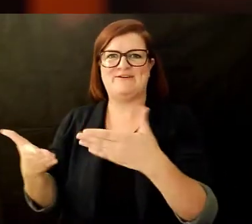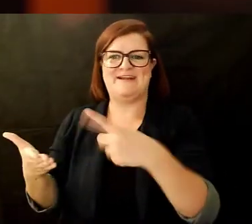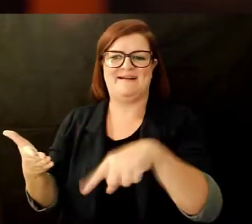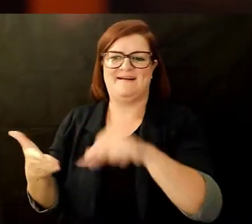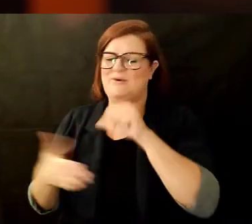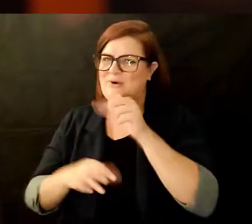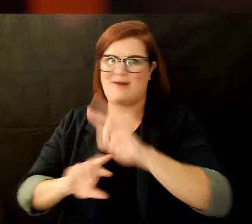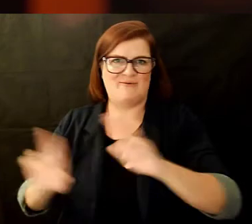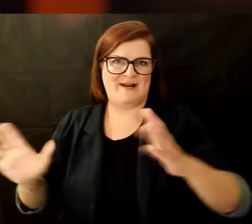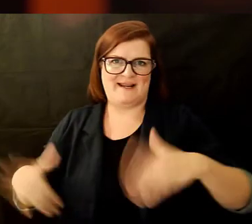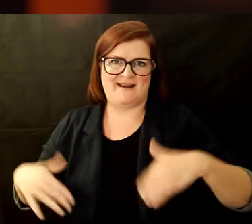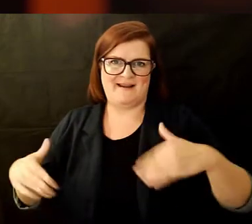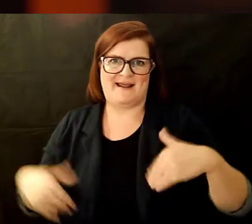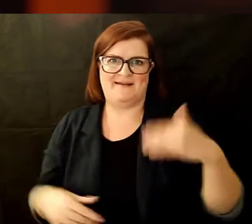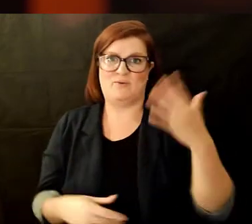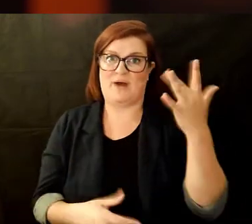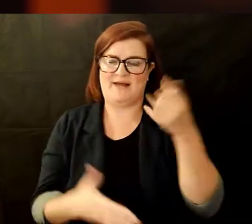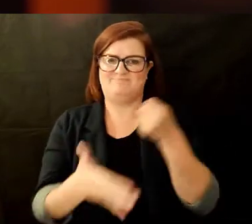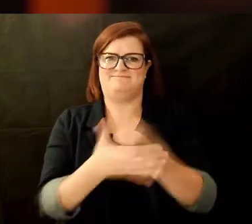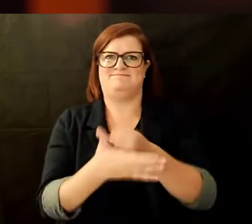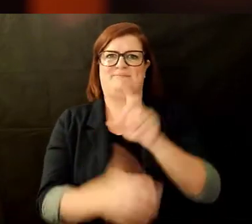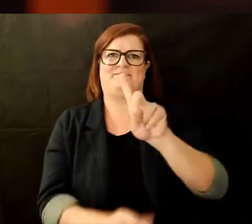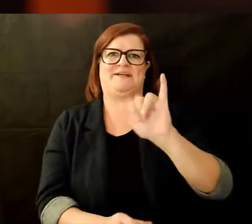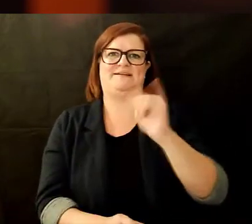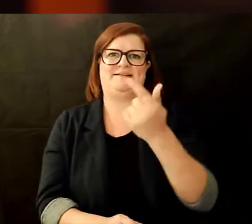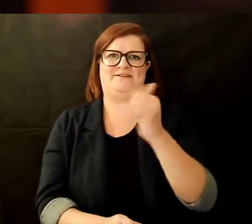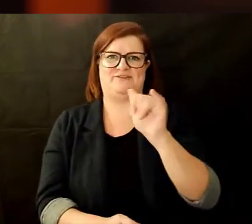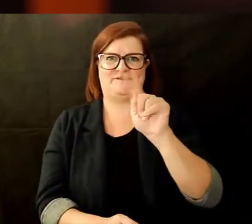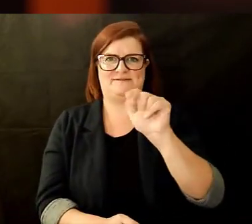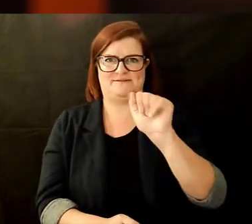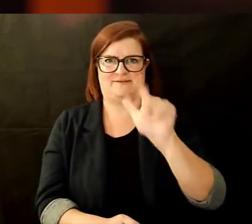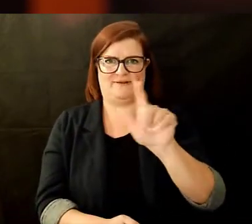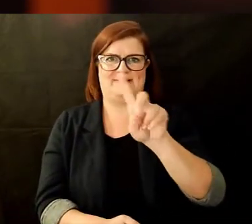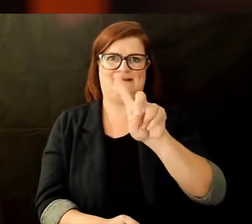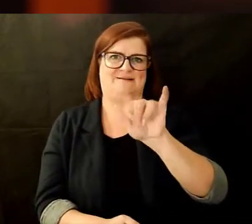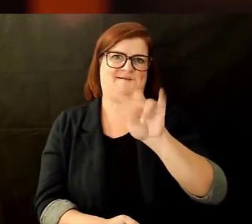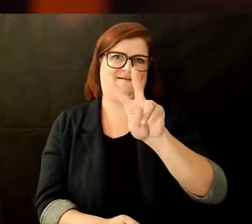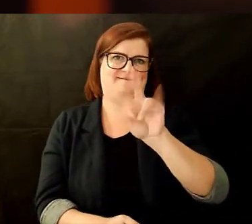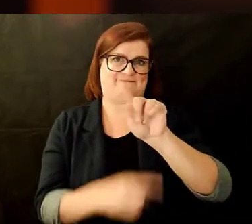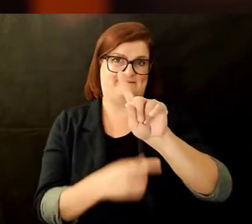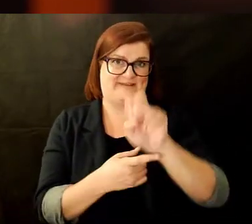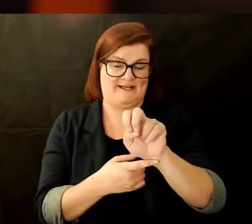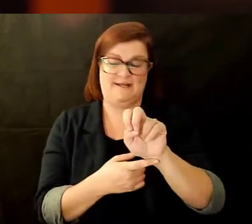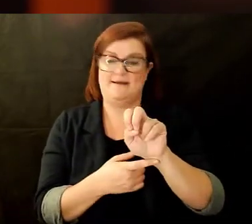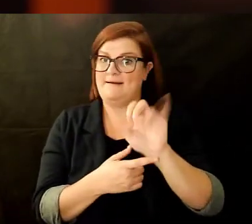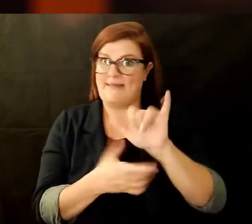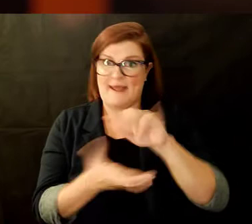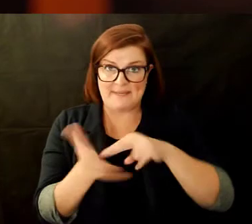What happens is we ran right into the digital divide. And the digital divide is basically the people who can